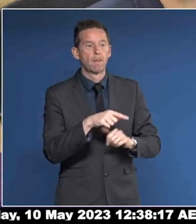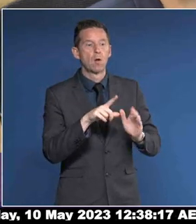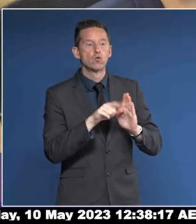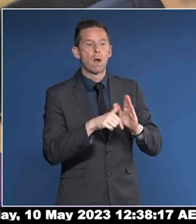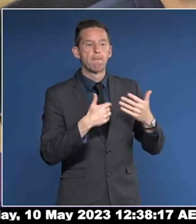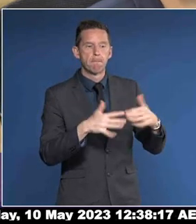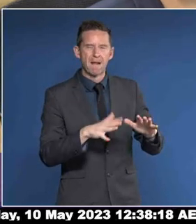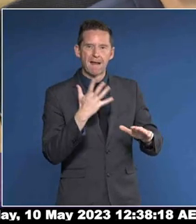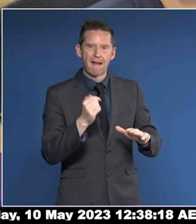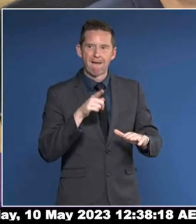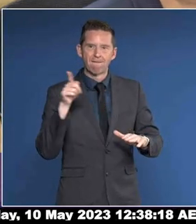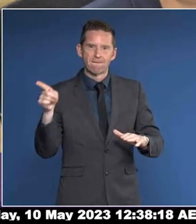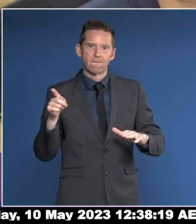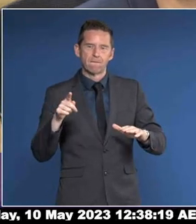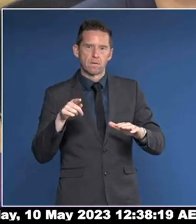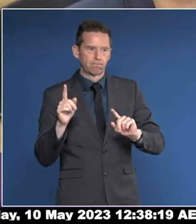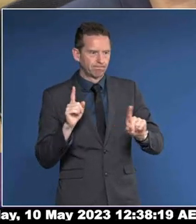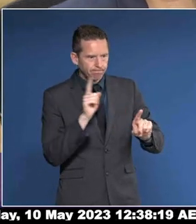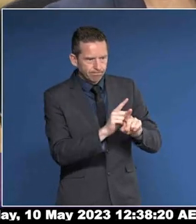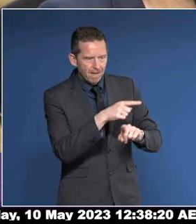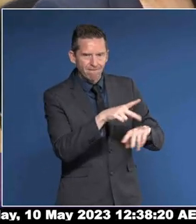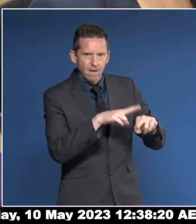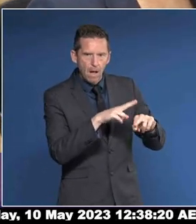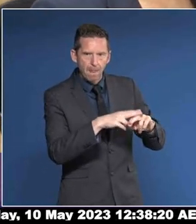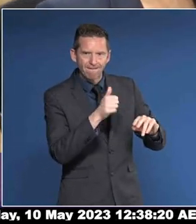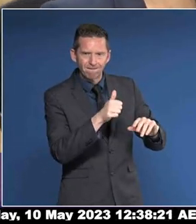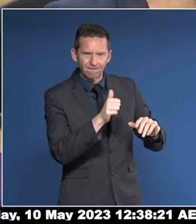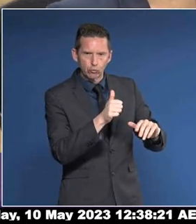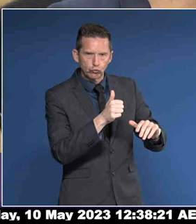Do you see that? It's the last sub-paragraph.